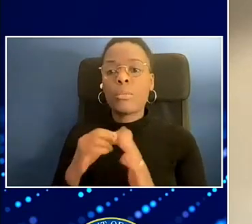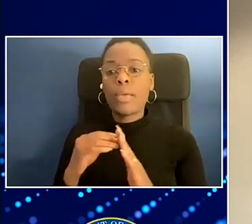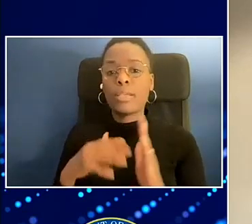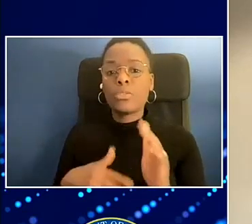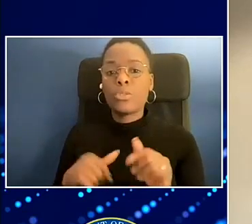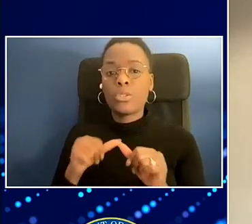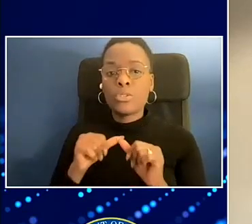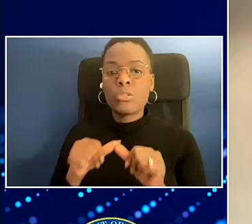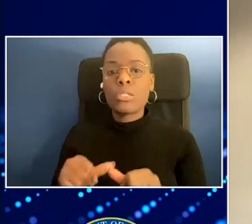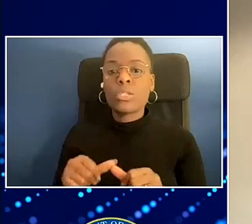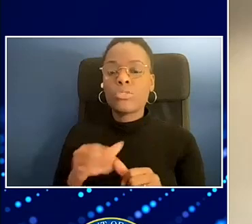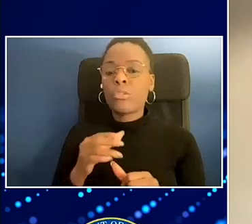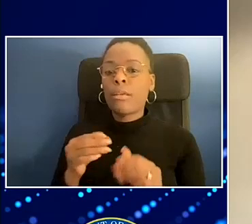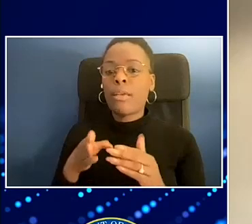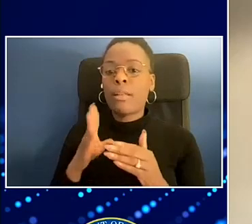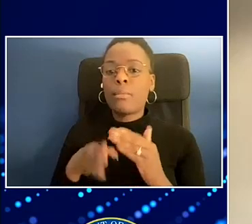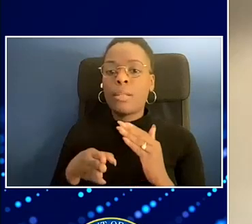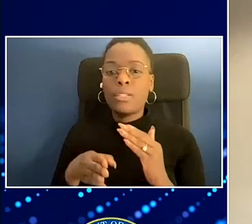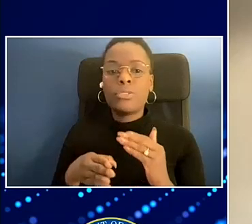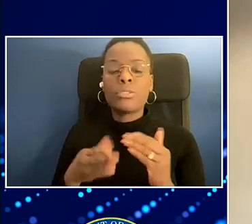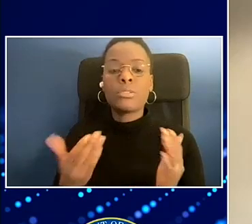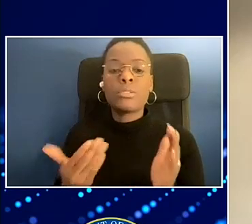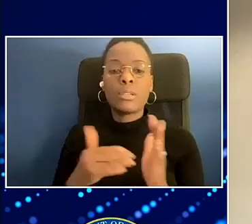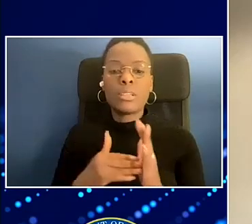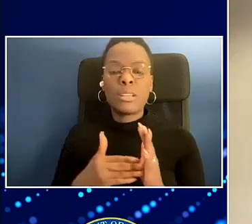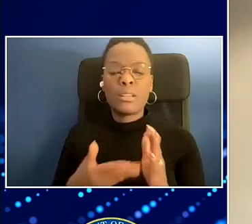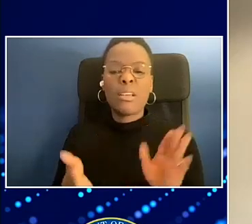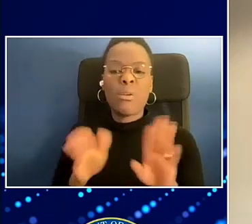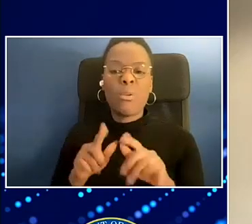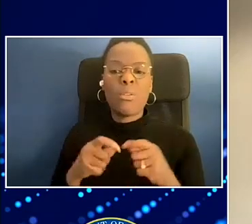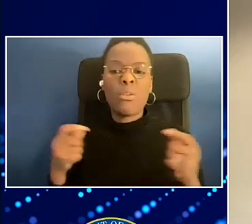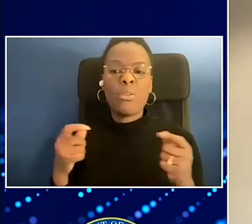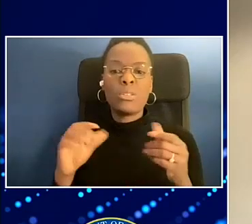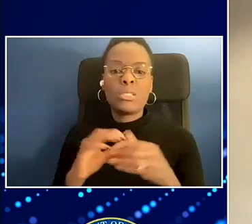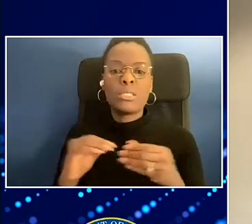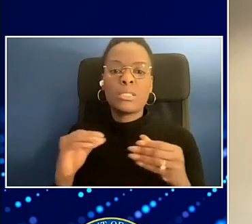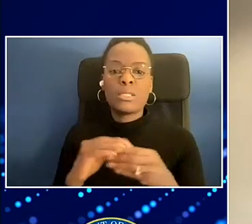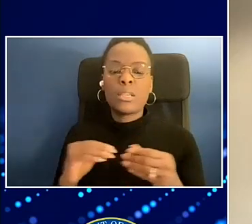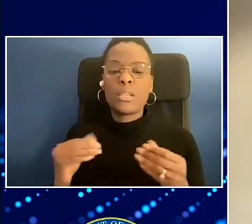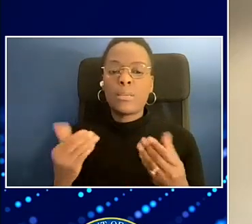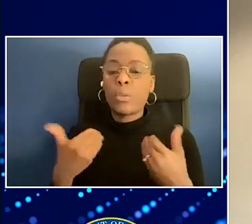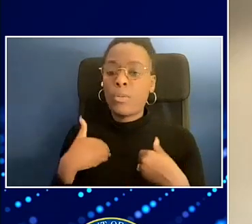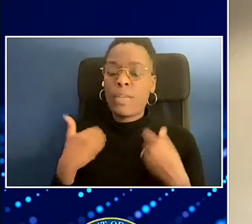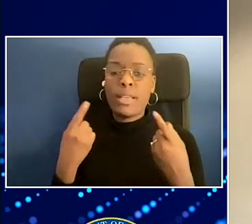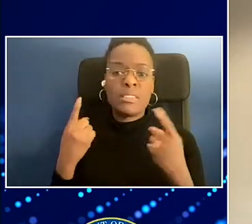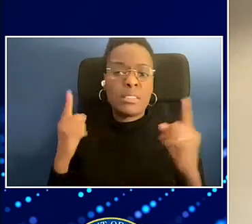completion. So again, I'll close with saying we've had an- just unequivocal success. We're in our third year now with